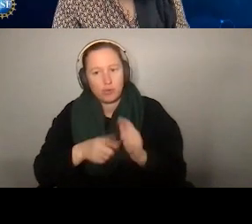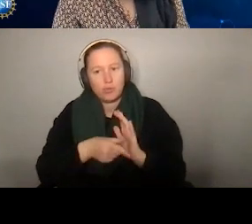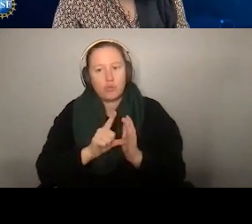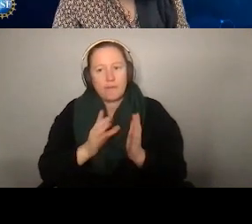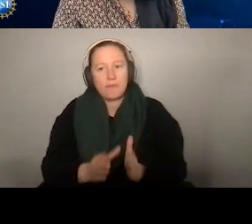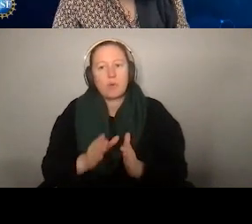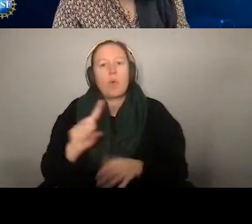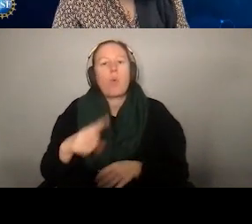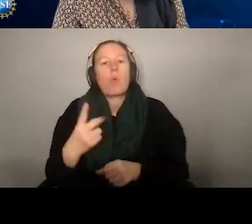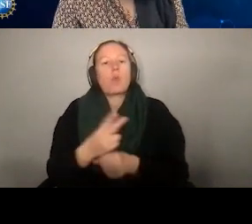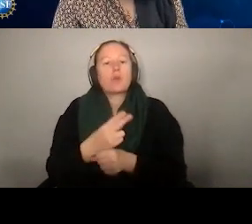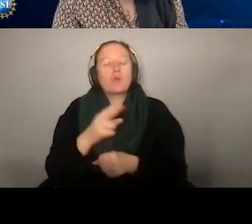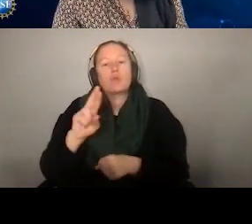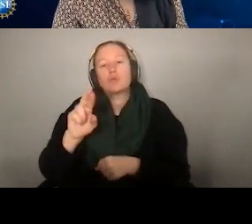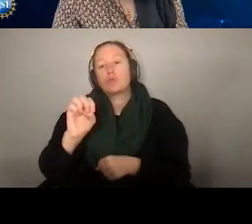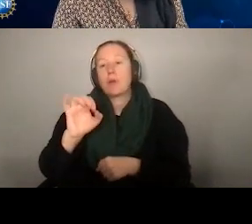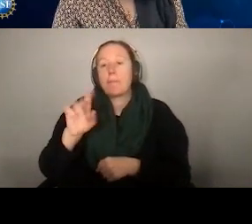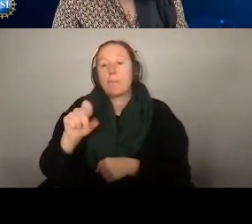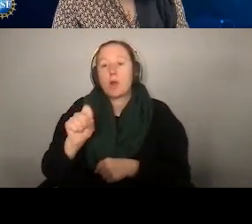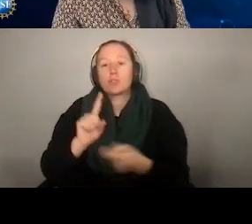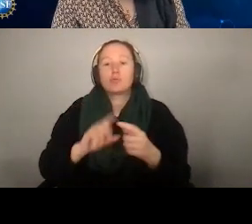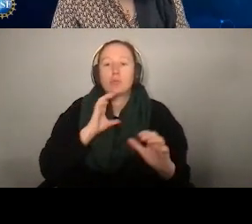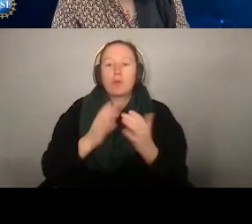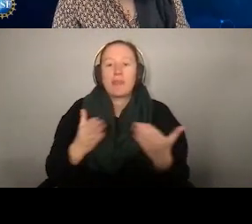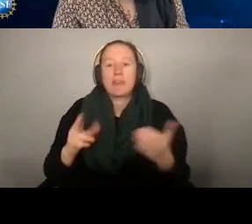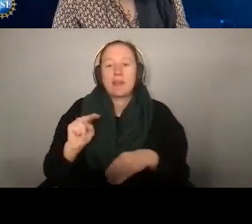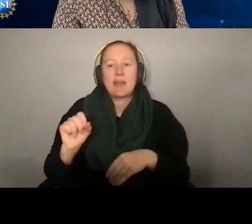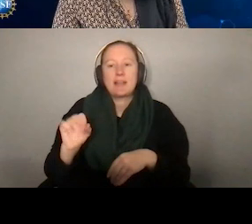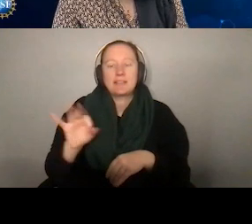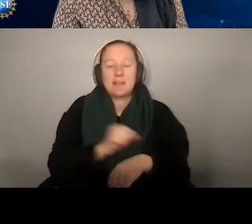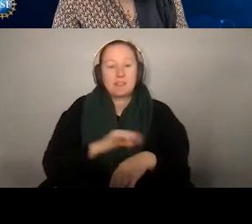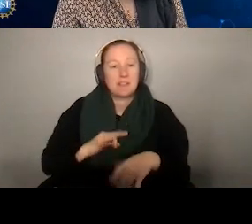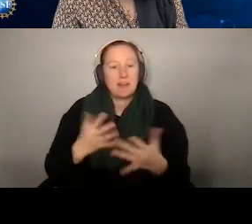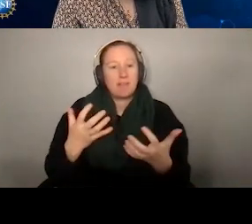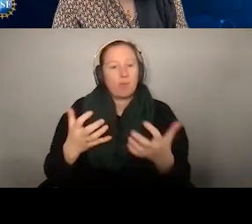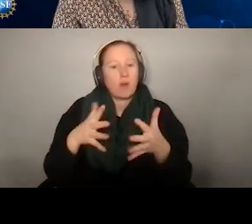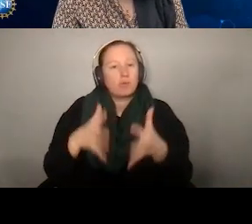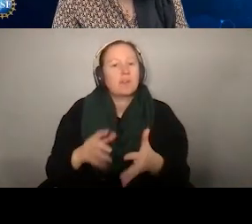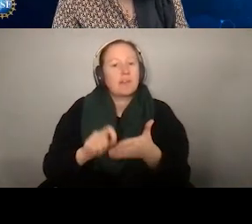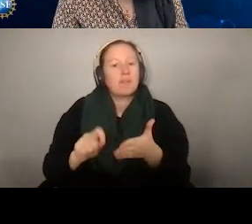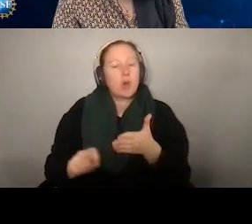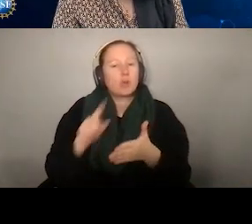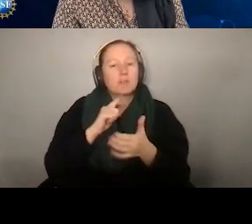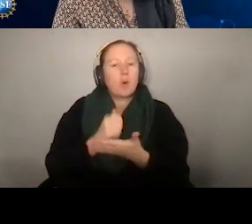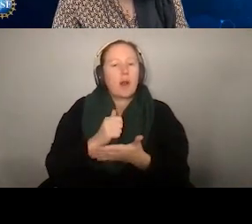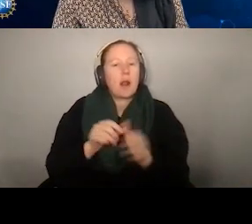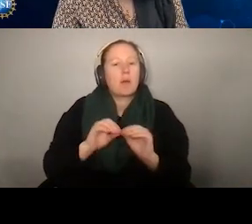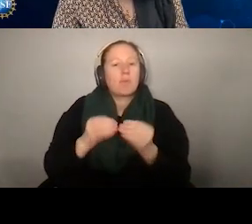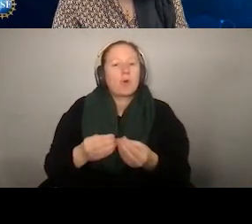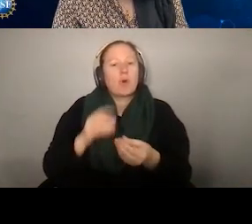communicating items directly to NSF staff. If you wish to leave notes to help your organization identify the purpose of the transaction,